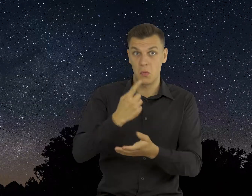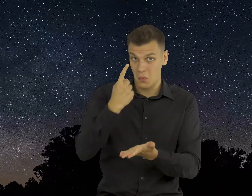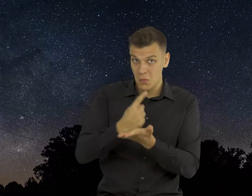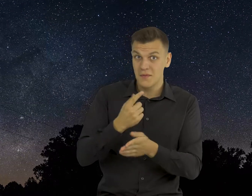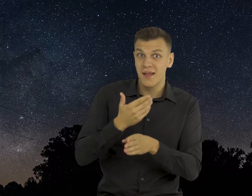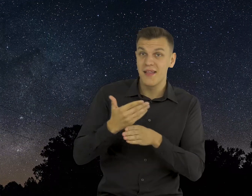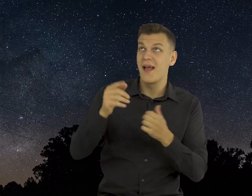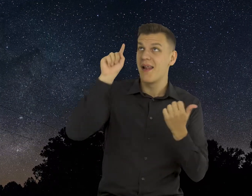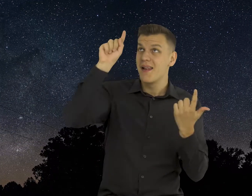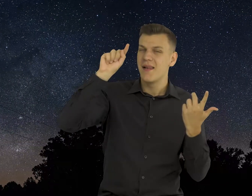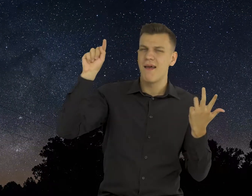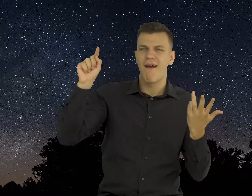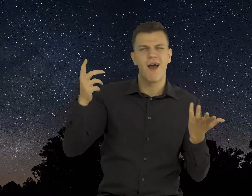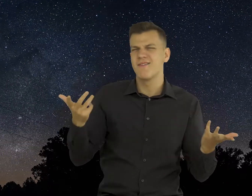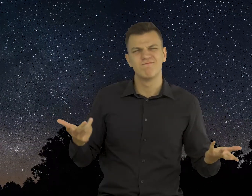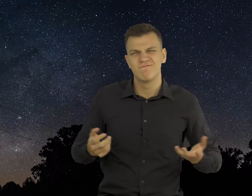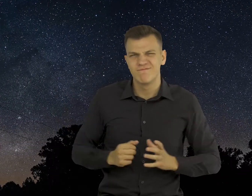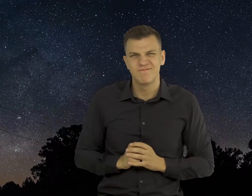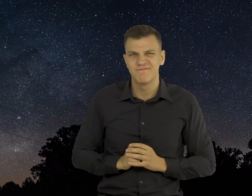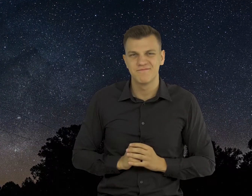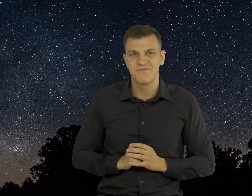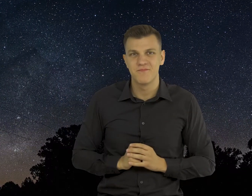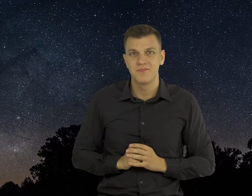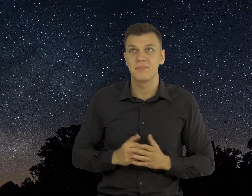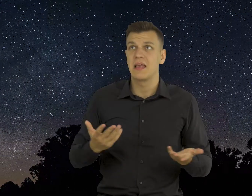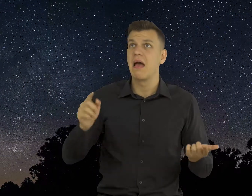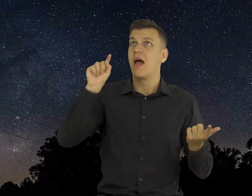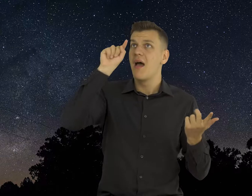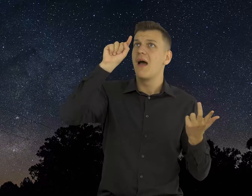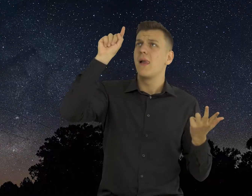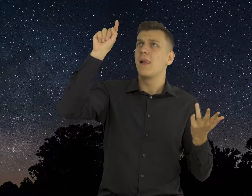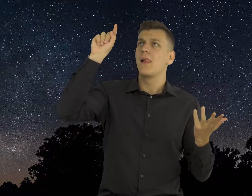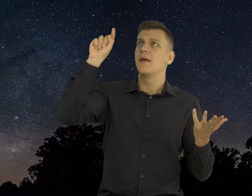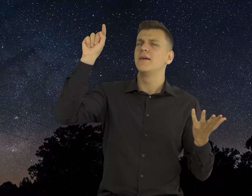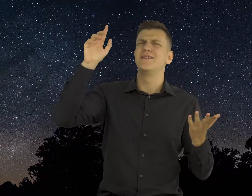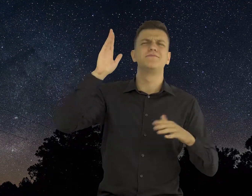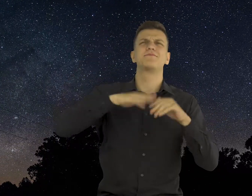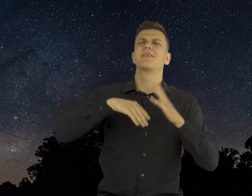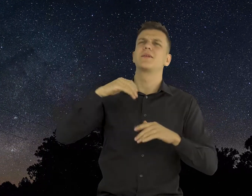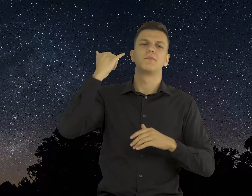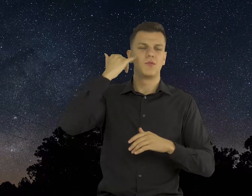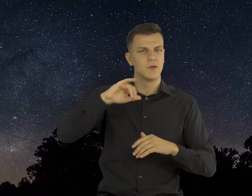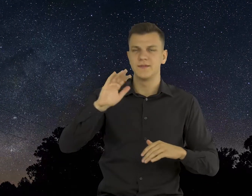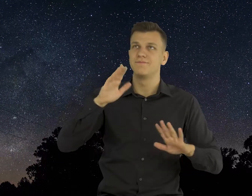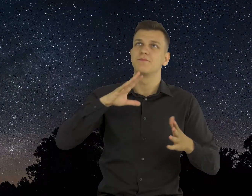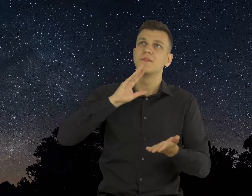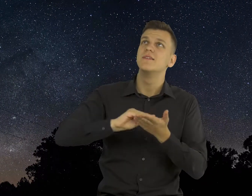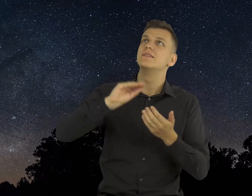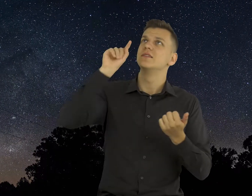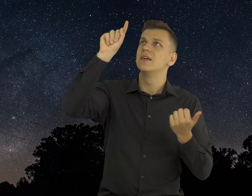Will you be able to count them all? No. You start to get confused in counting